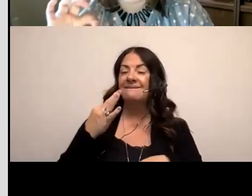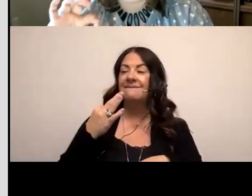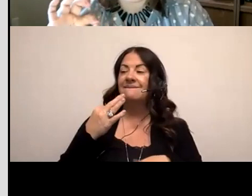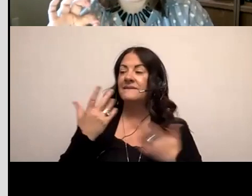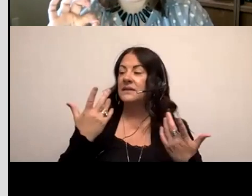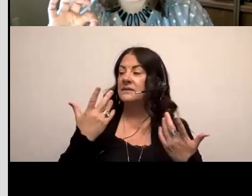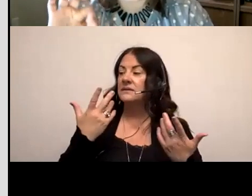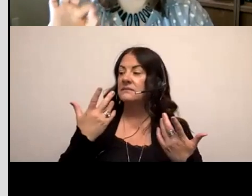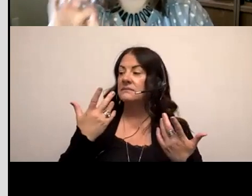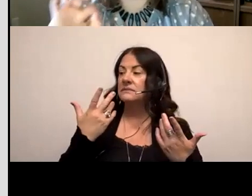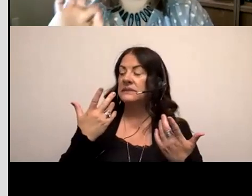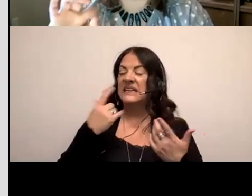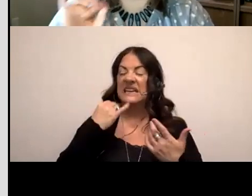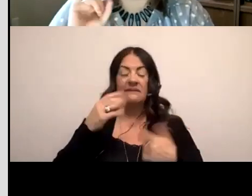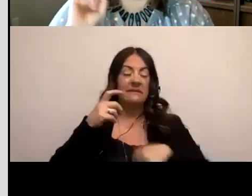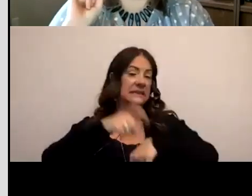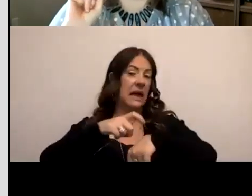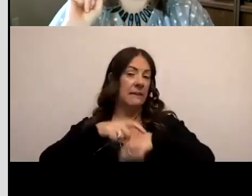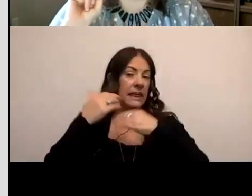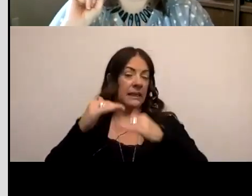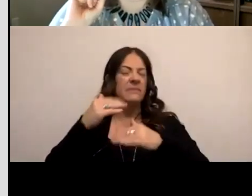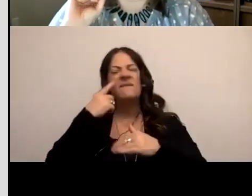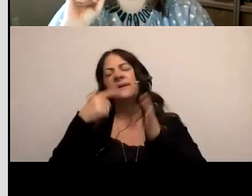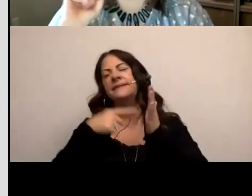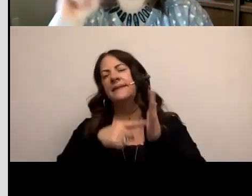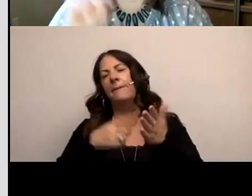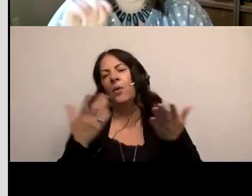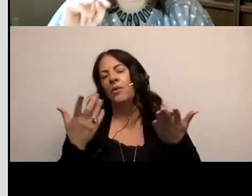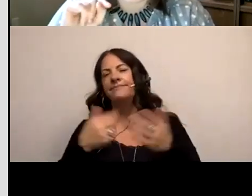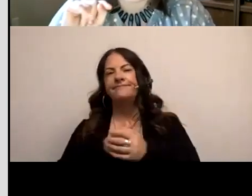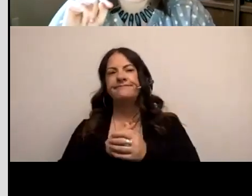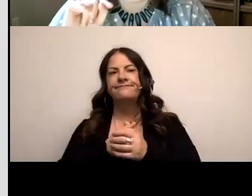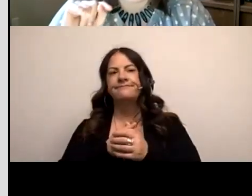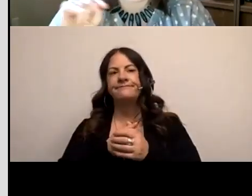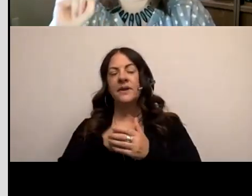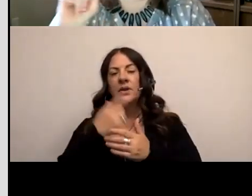SO, FOR EXAMPLE, WE HAVE THIS KIND OF SHUT DOWN THAT'S HAPPENING RIGHT NOW THE STAY AT